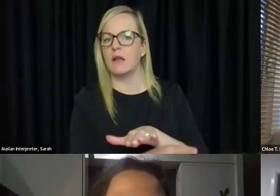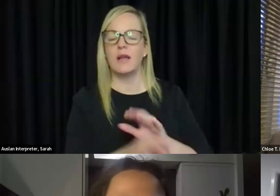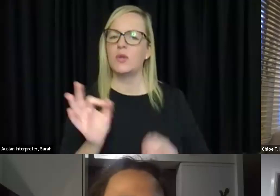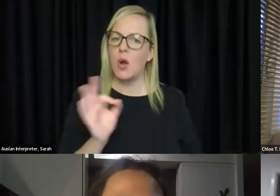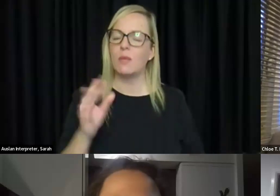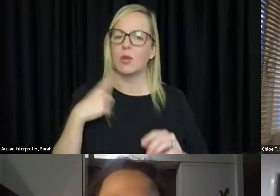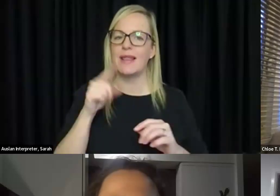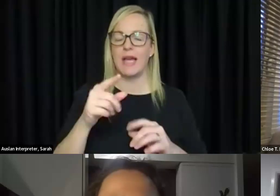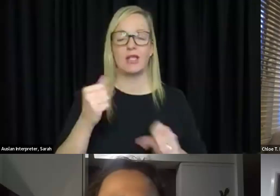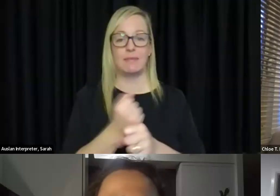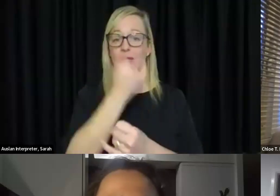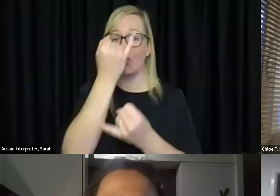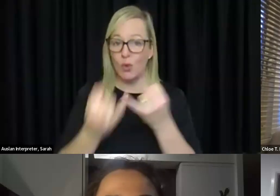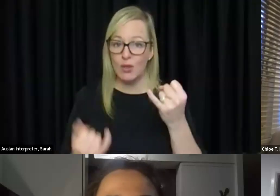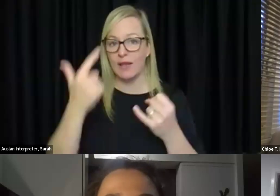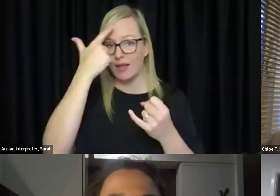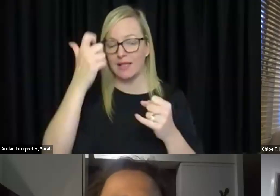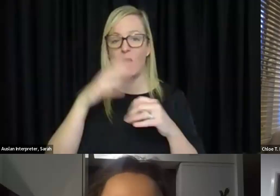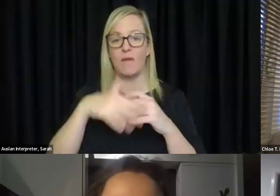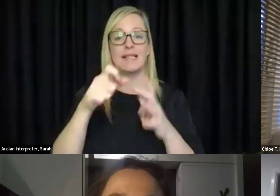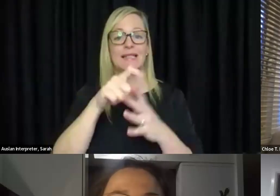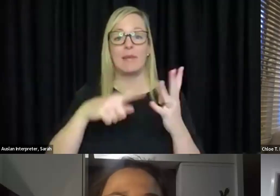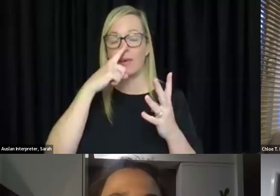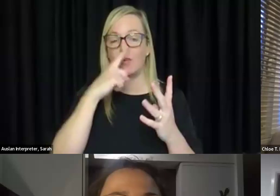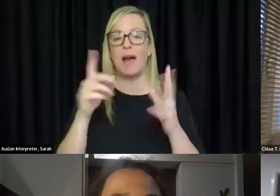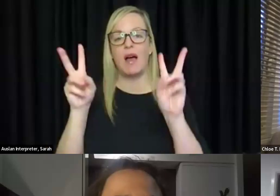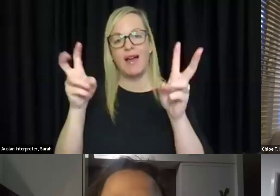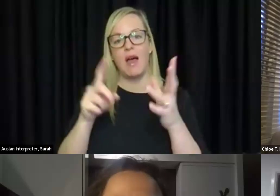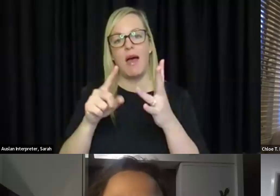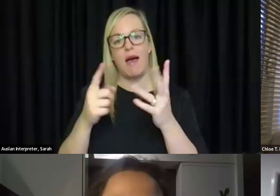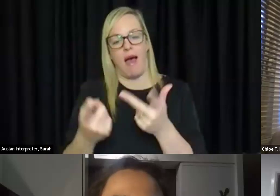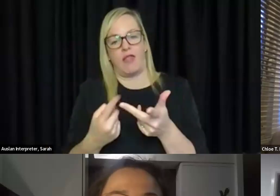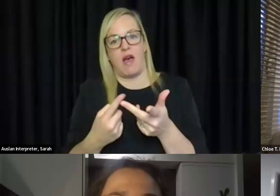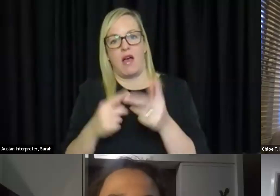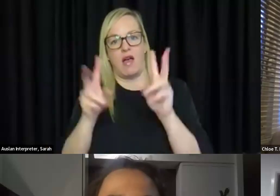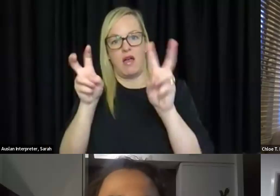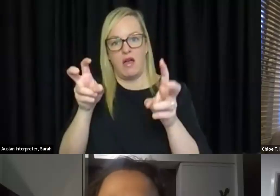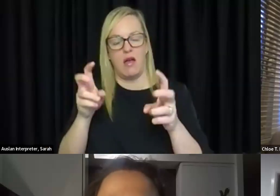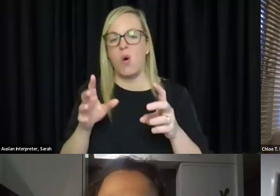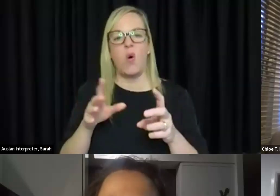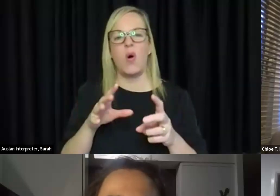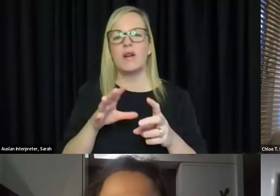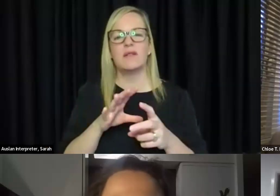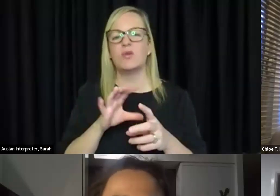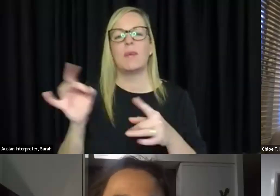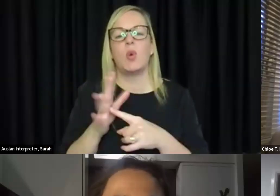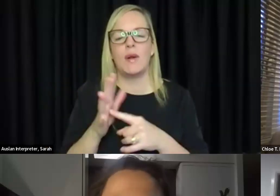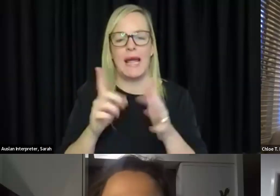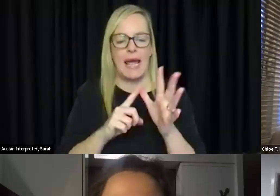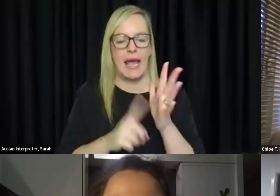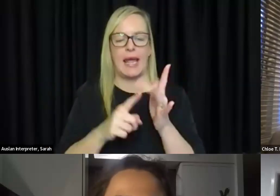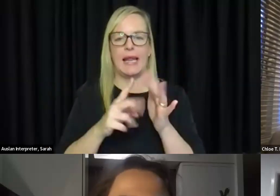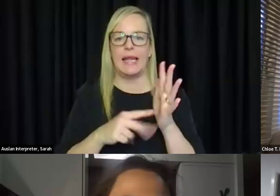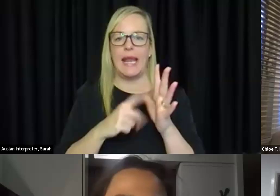again perpetuate that notion that we alienated but we are not and publishers have the power to